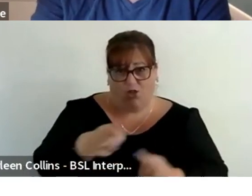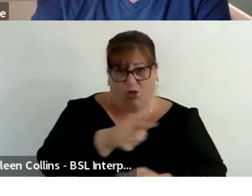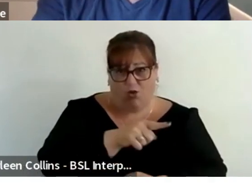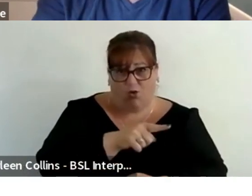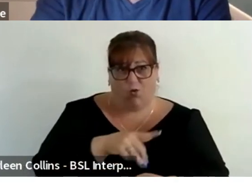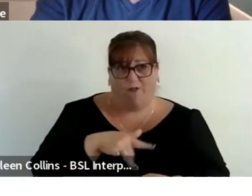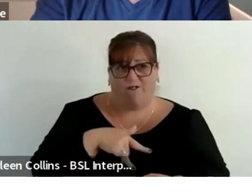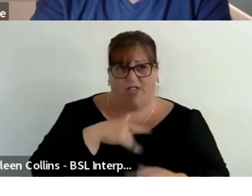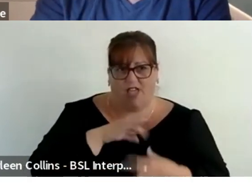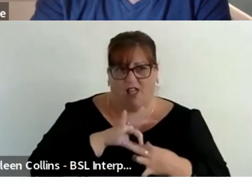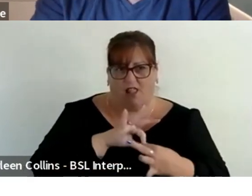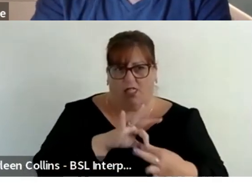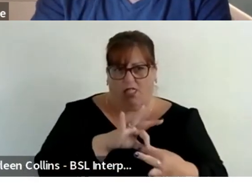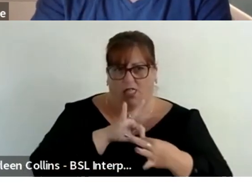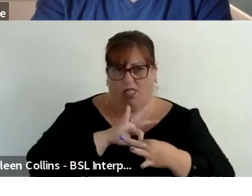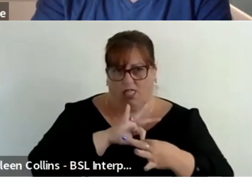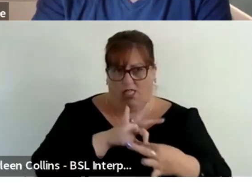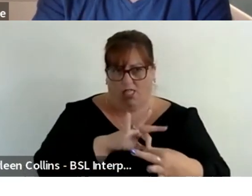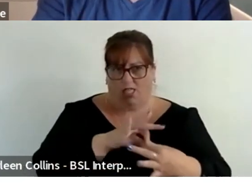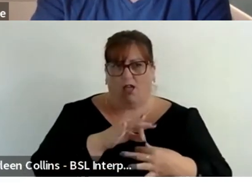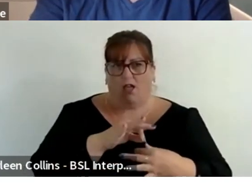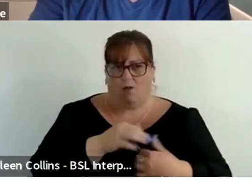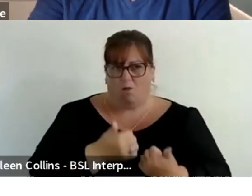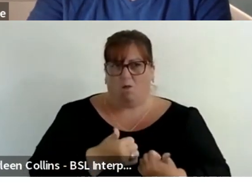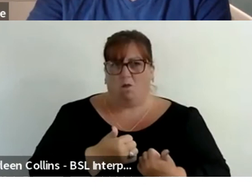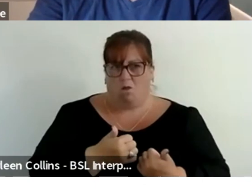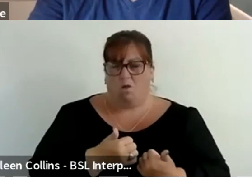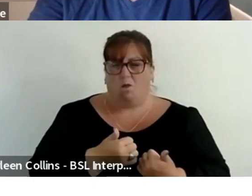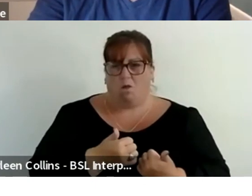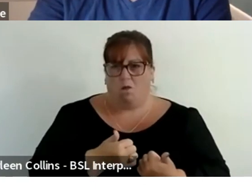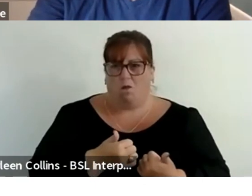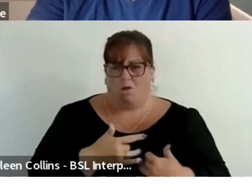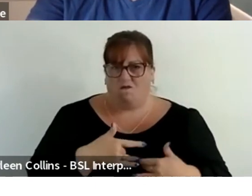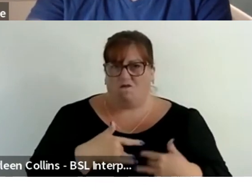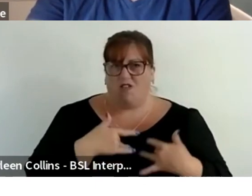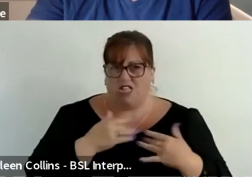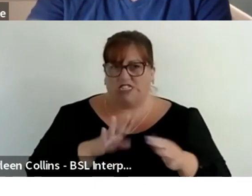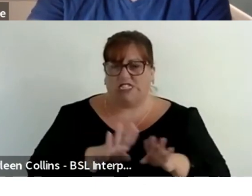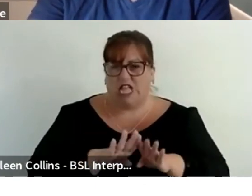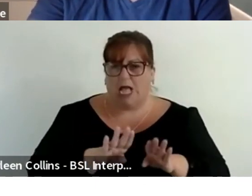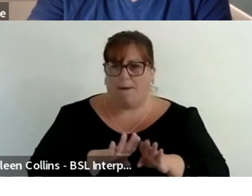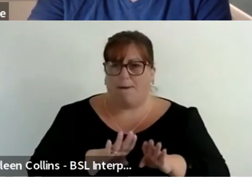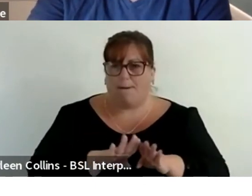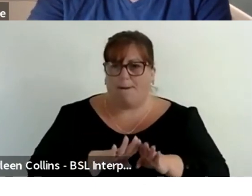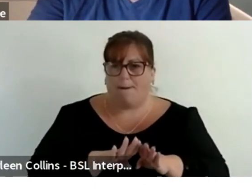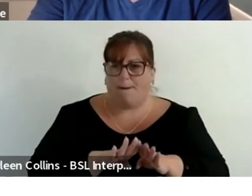You can read through that if you wish to. I'm just aware of the time.